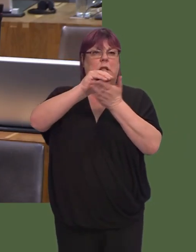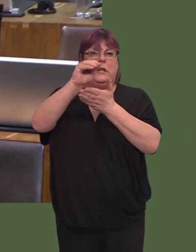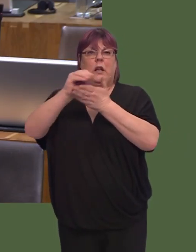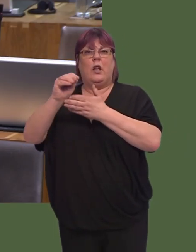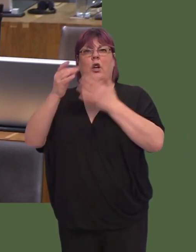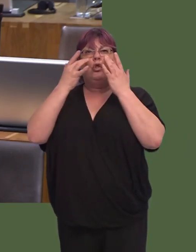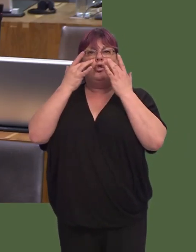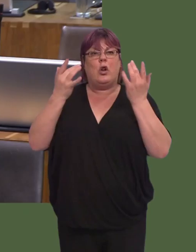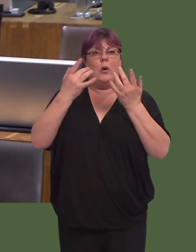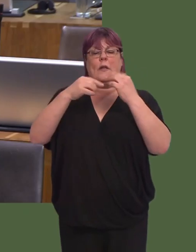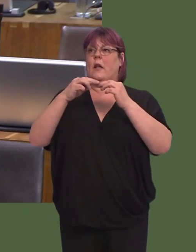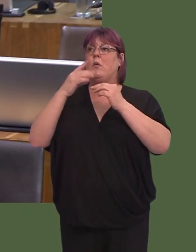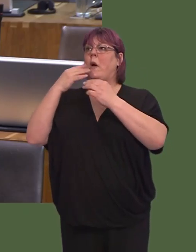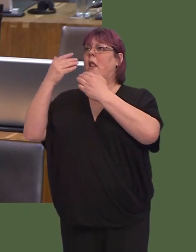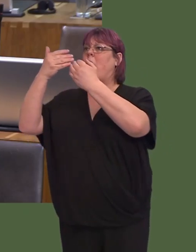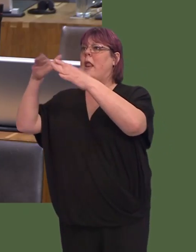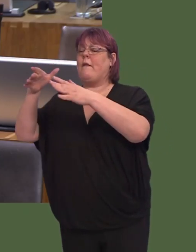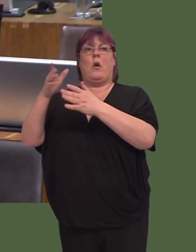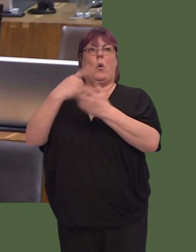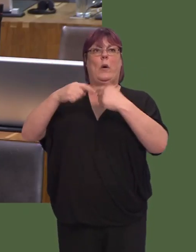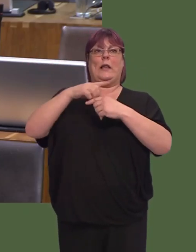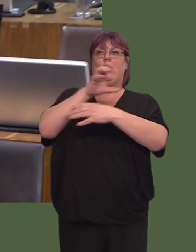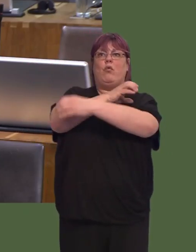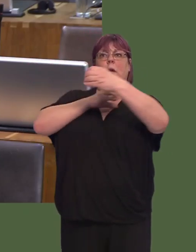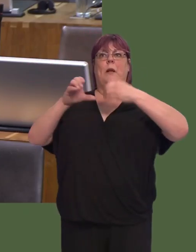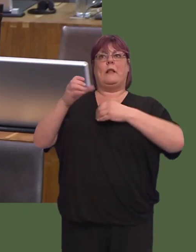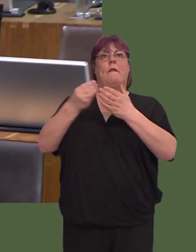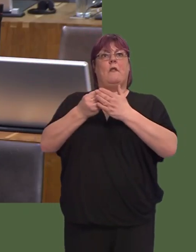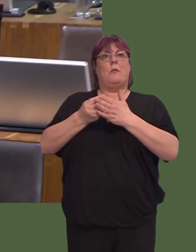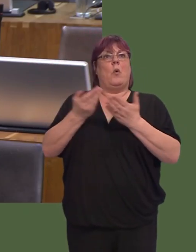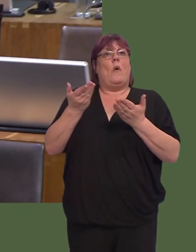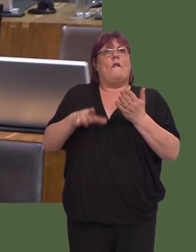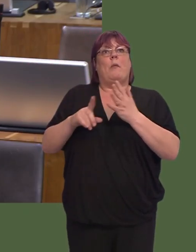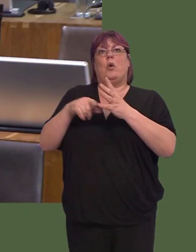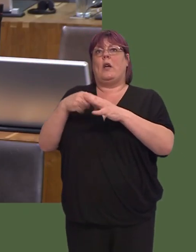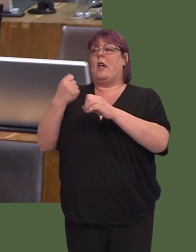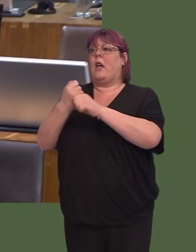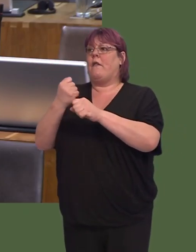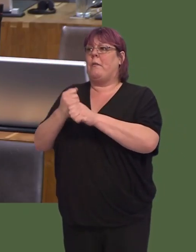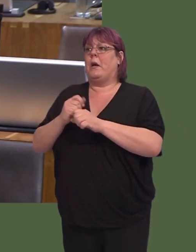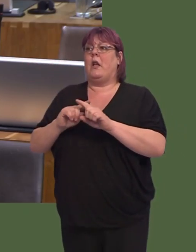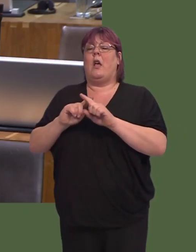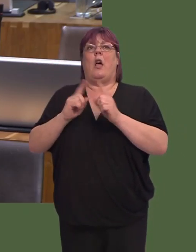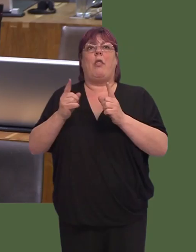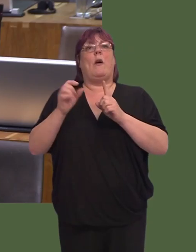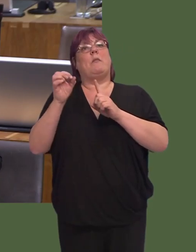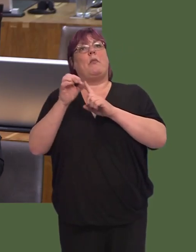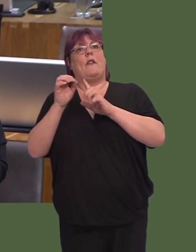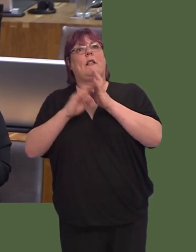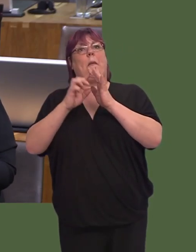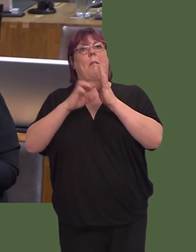the need for replacement funding from the UK Government after we leave the EU. Otherwise, I am afraid Professor Minford will find himself, once again, on the wrong side